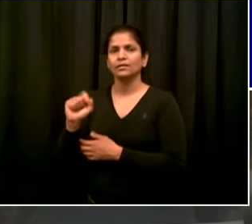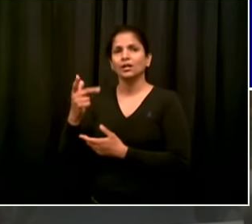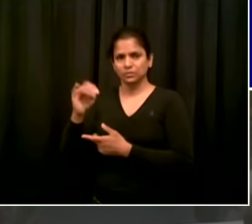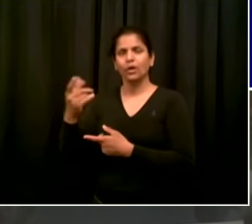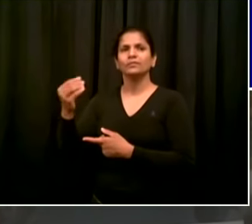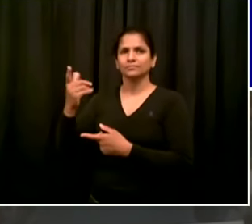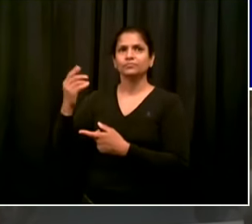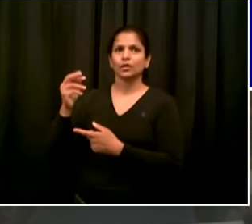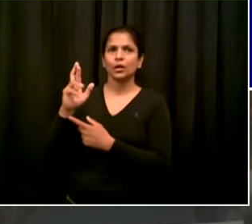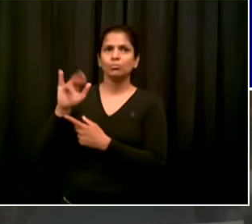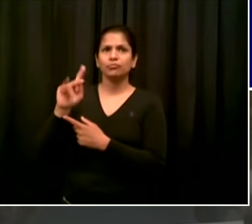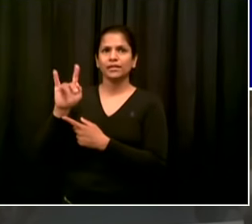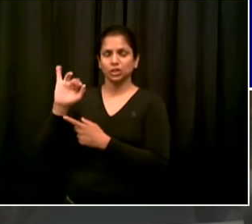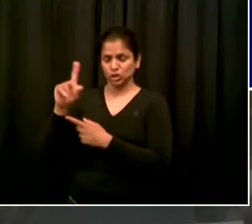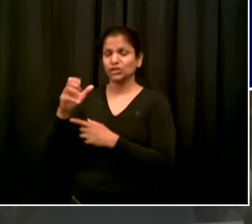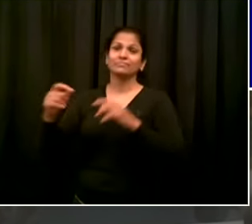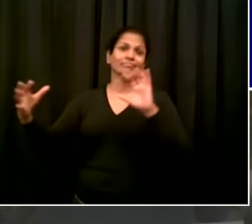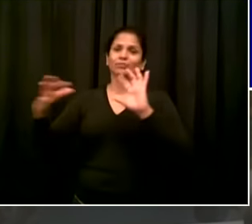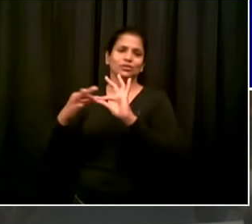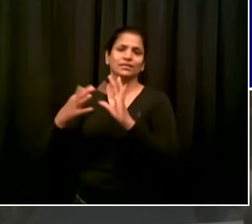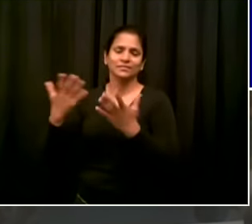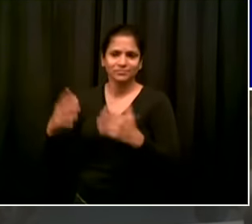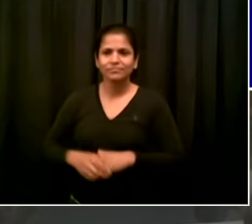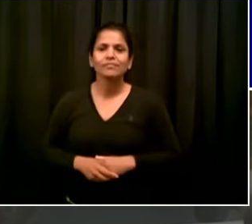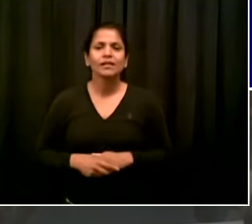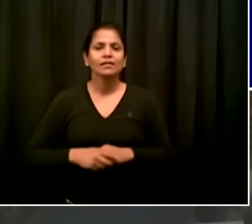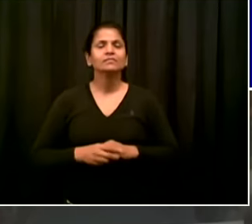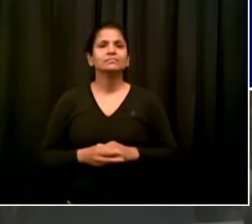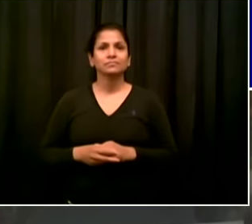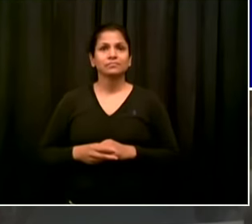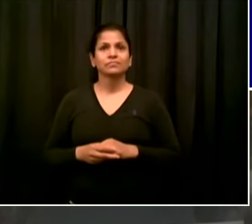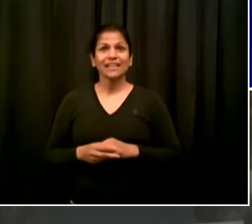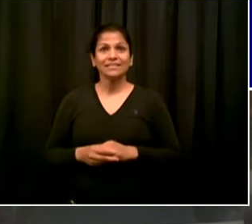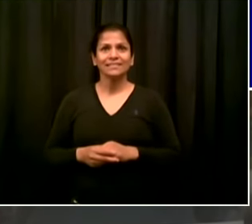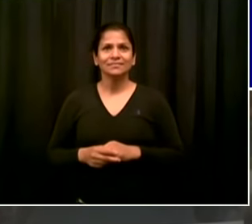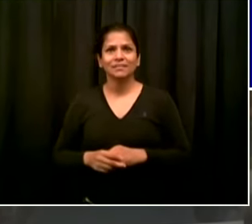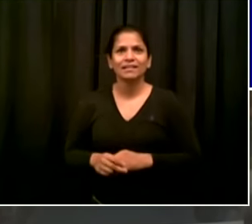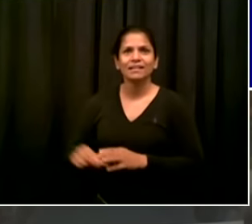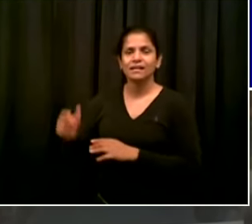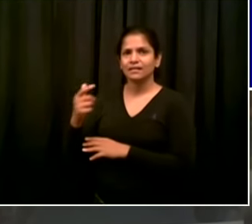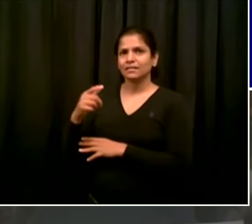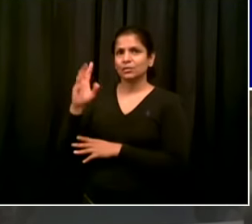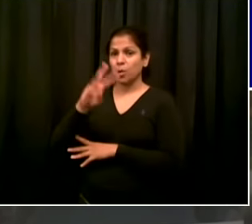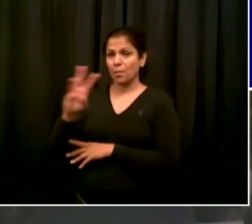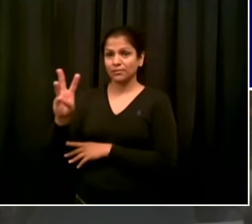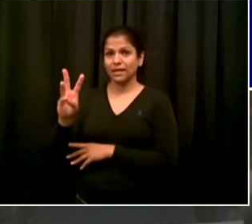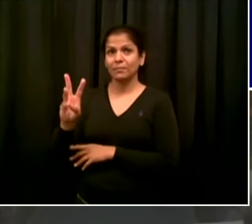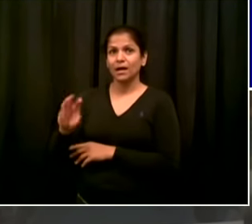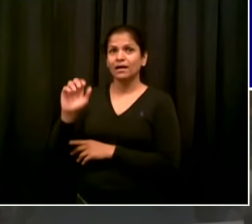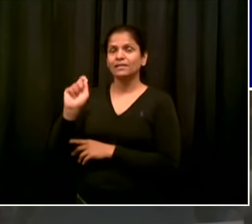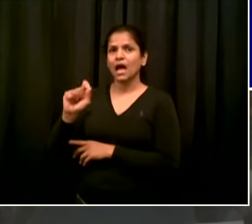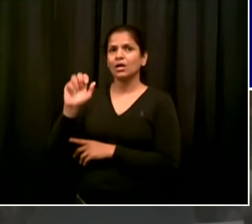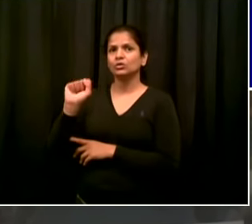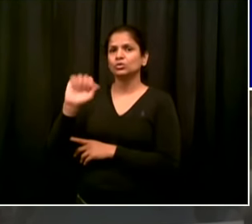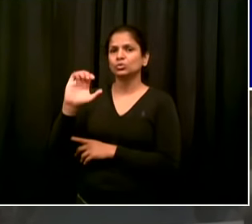BRIDGES. THIS IS FREE, SAFE CARE AND SUPEISRVIOFON R STUDENTS ON THE DAYS THAT THEY ARE LEARNING RMOETELY WHITIN